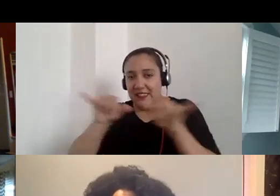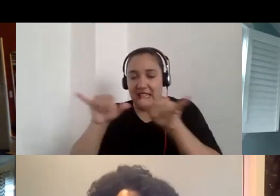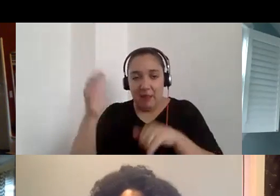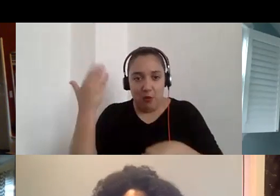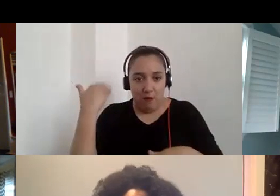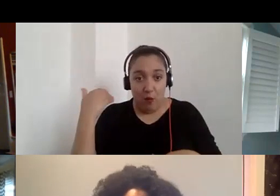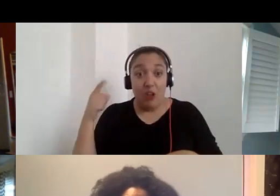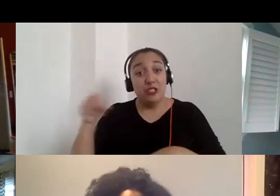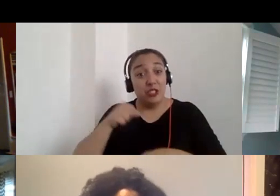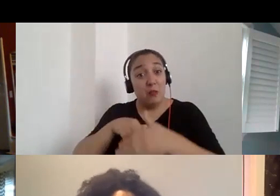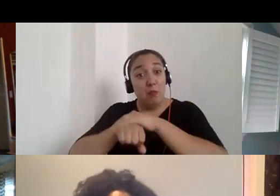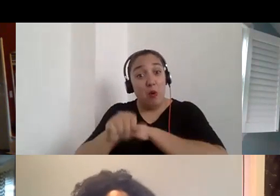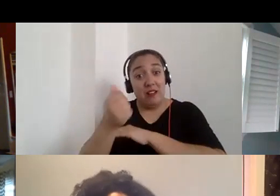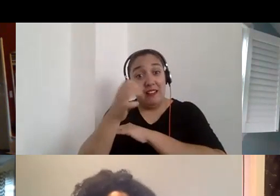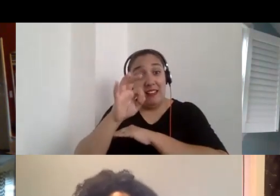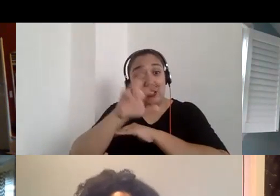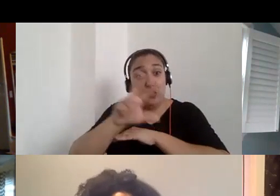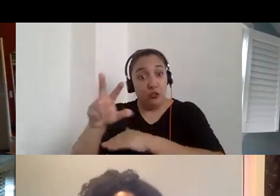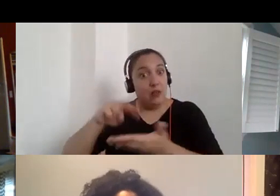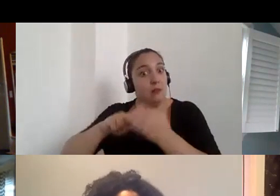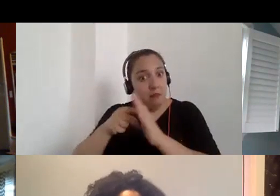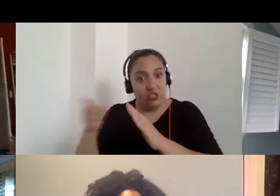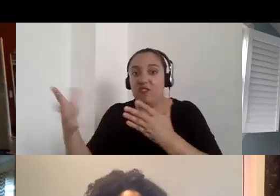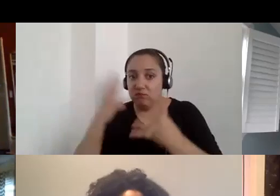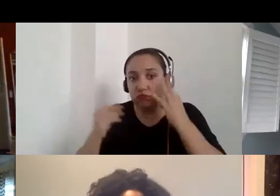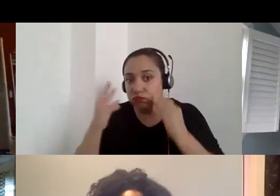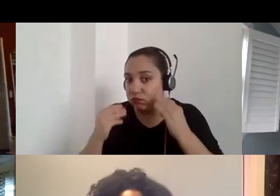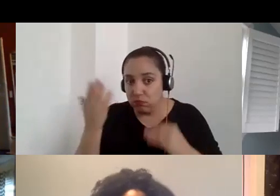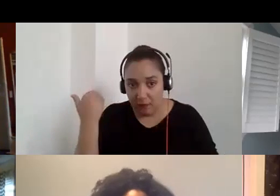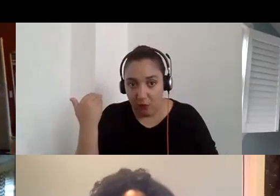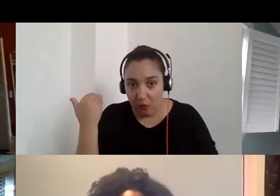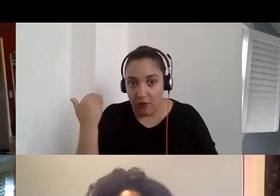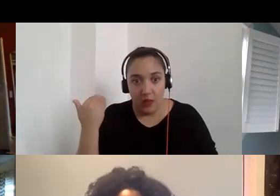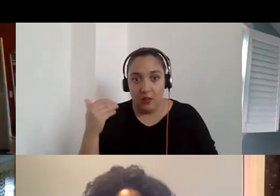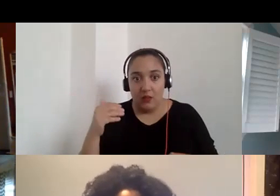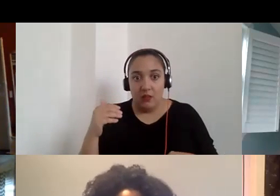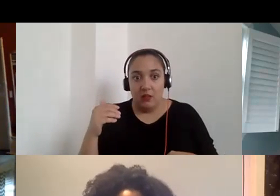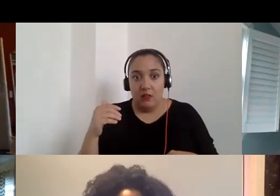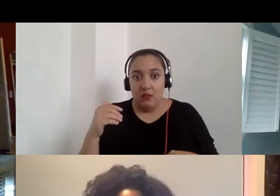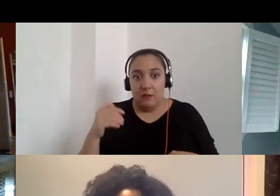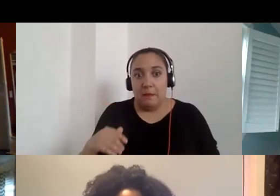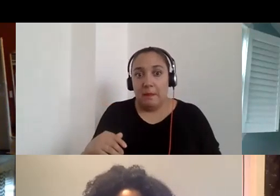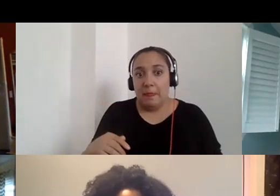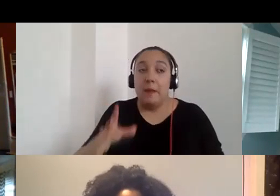She has been through a couple other versions. She says it just washes over me because I've seen it before.